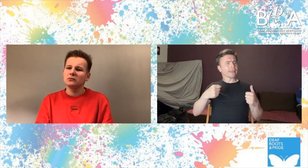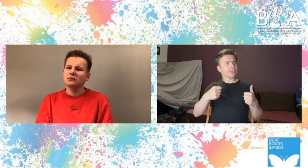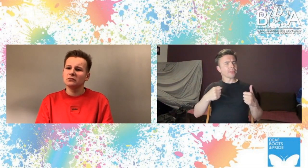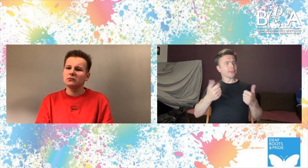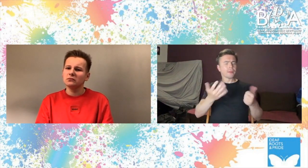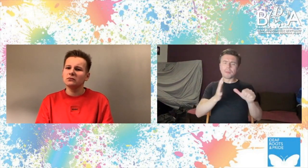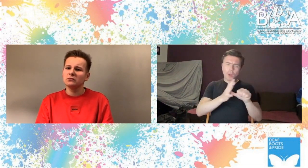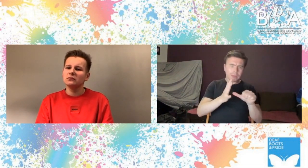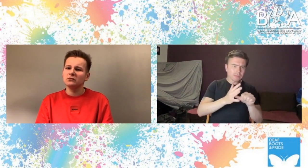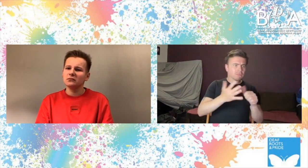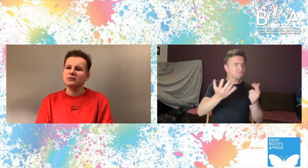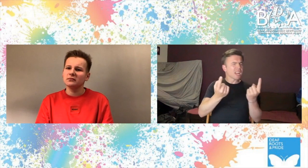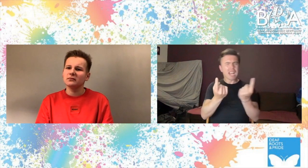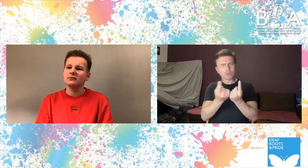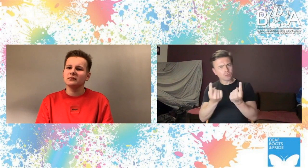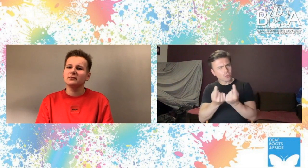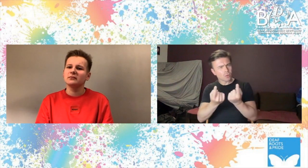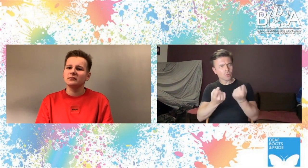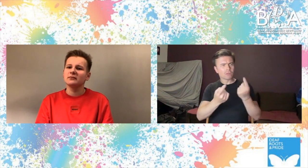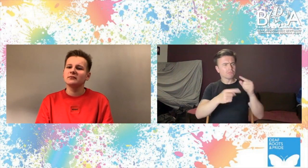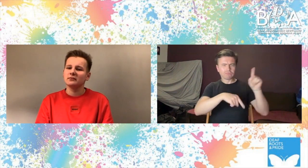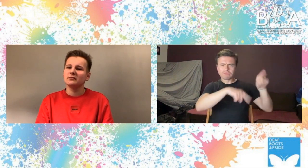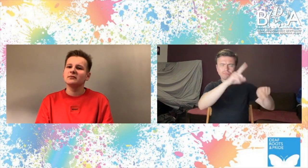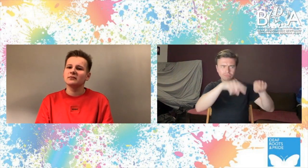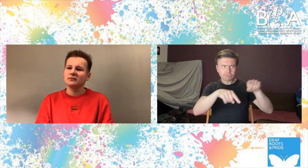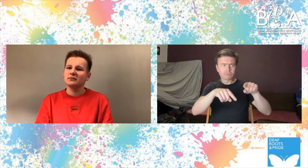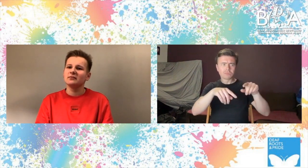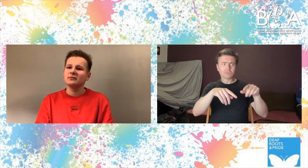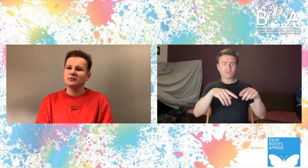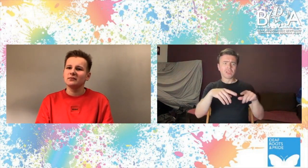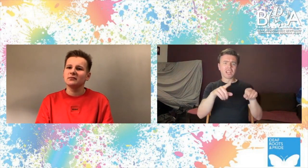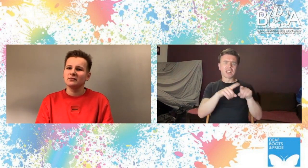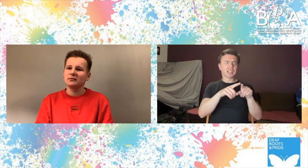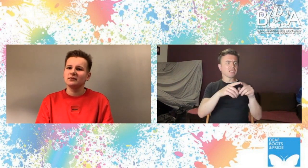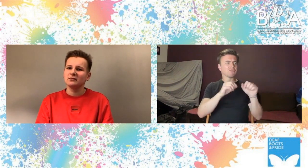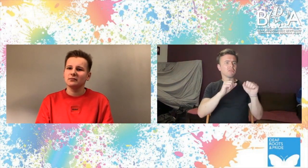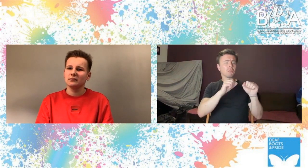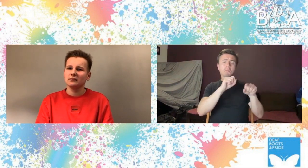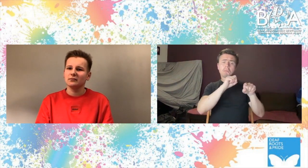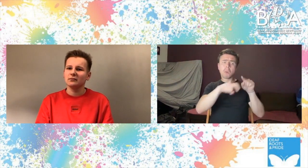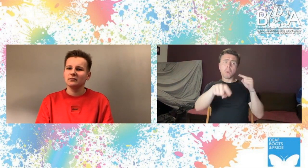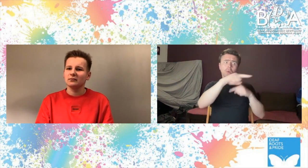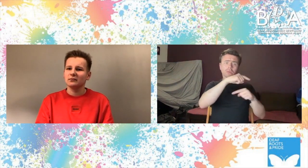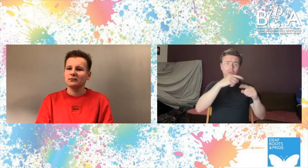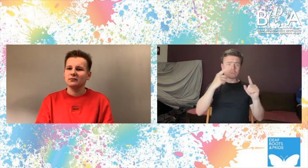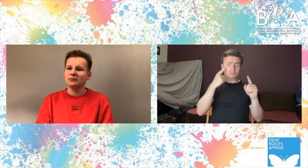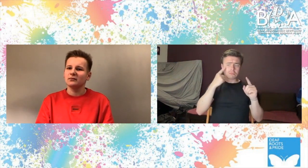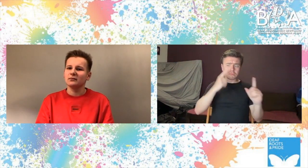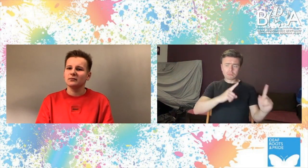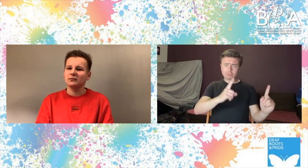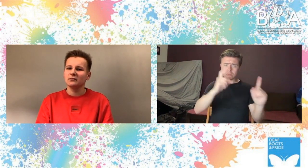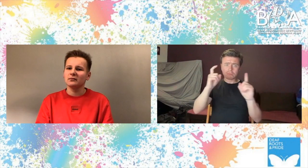mental health and well-being. I think for most of them they have found that